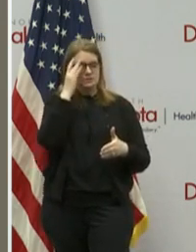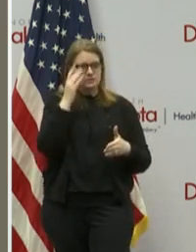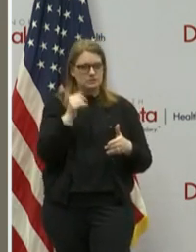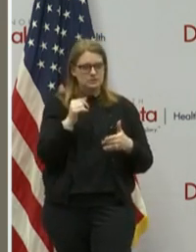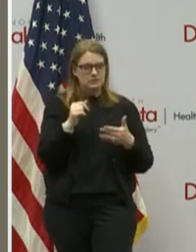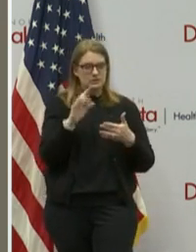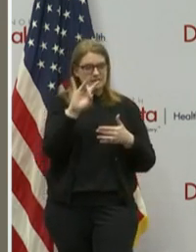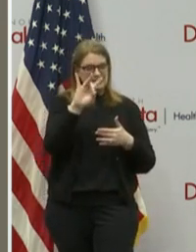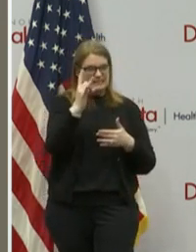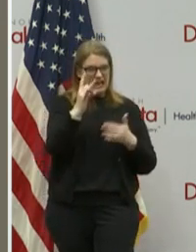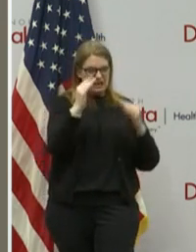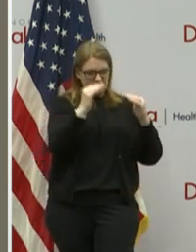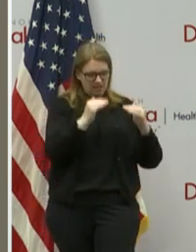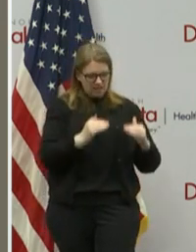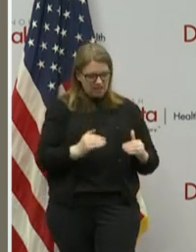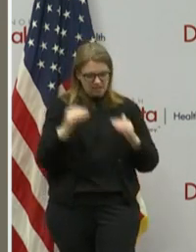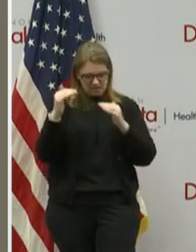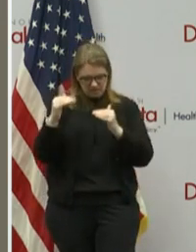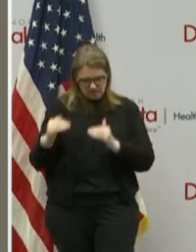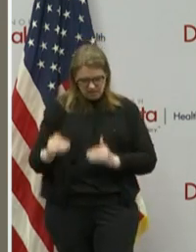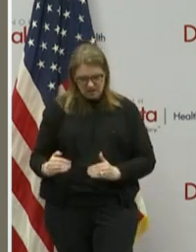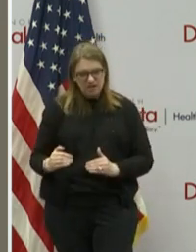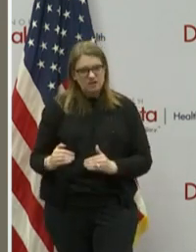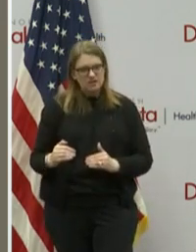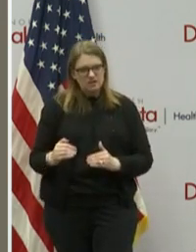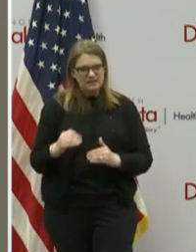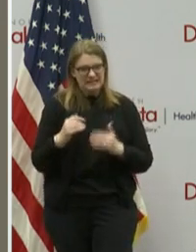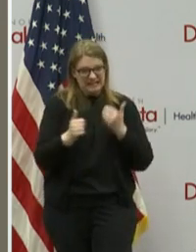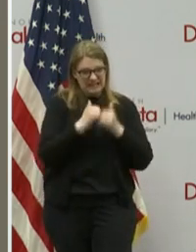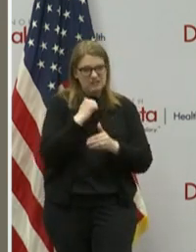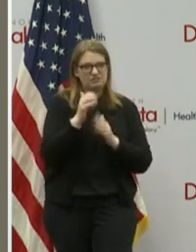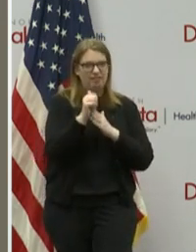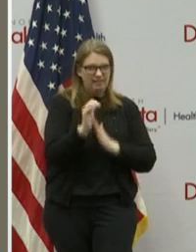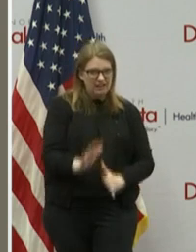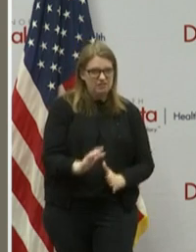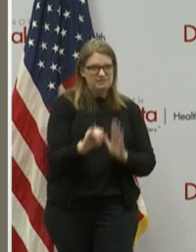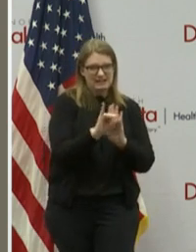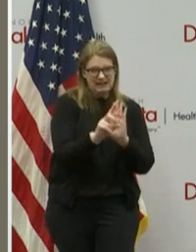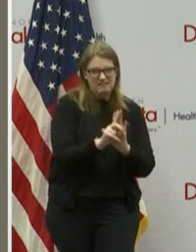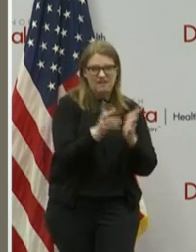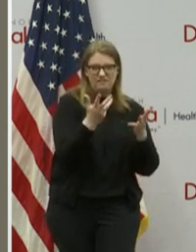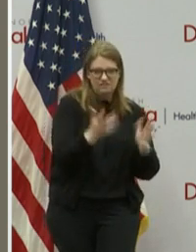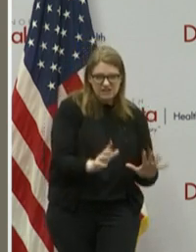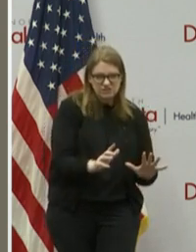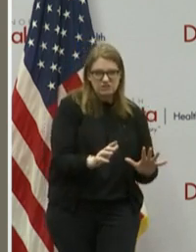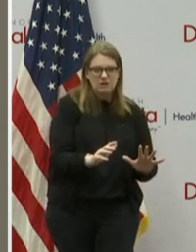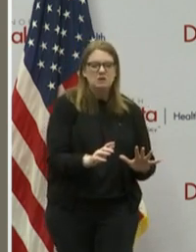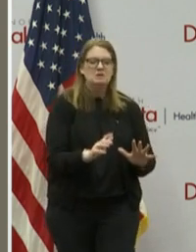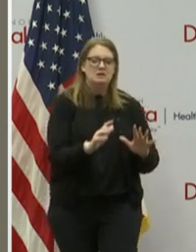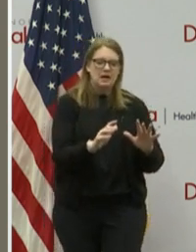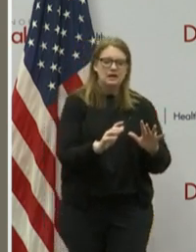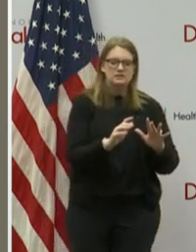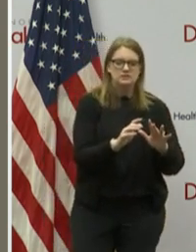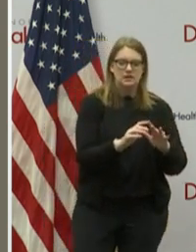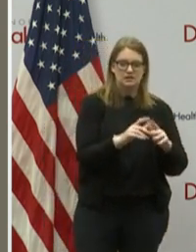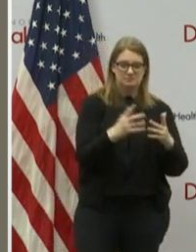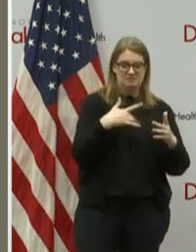CONFIDENCE THAT THIS IS OUR PRIMARY FOCUS EVERY DAY IS WORKING THROUGH THESE EIGHT WORK STREAMS. WE HAVE LEADERS IDENTIFIED FOR